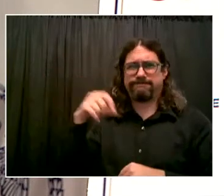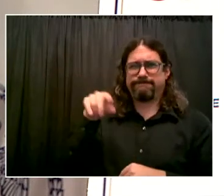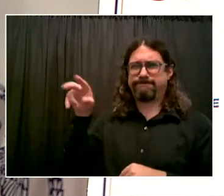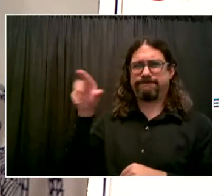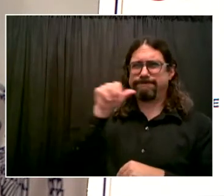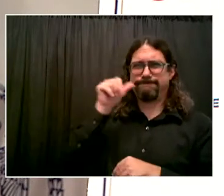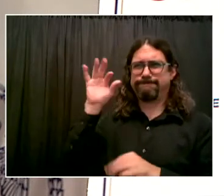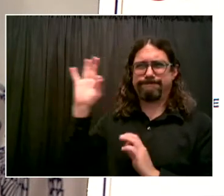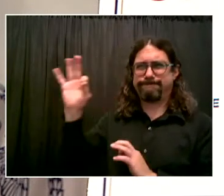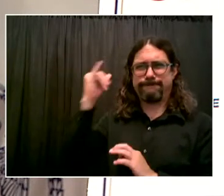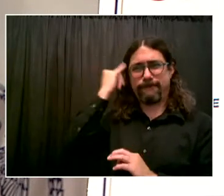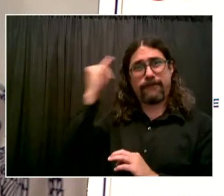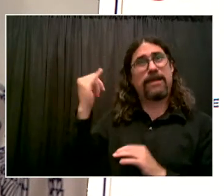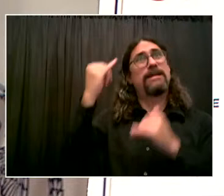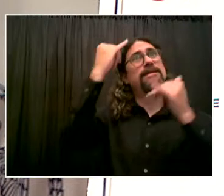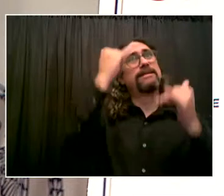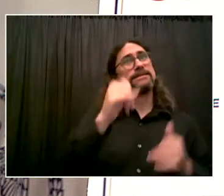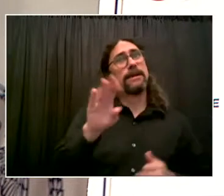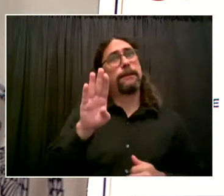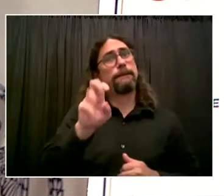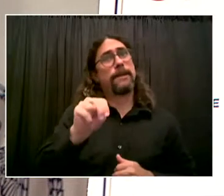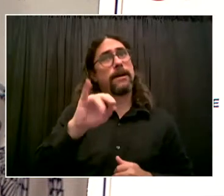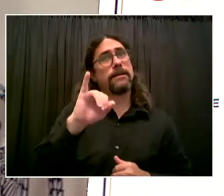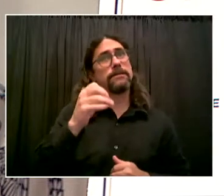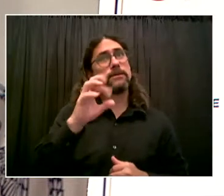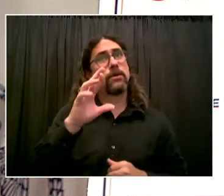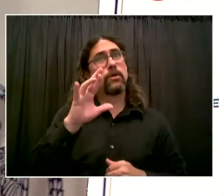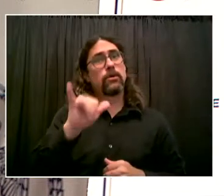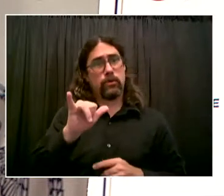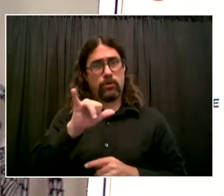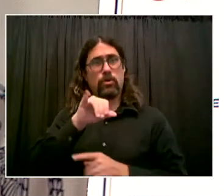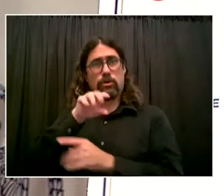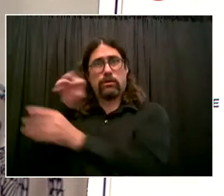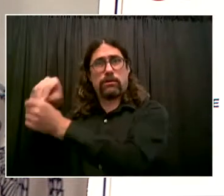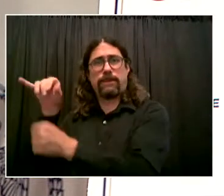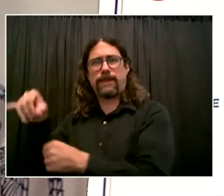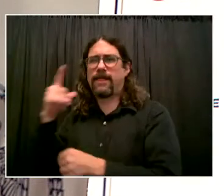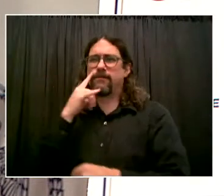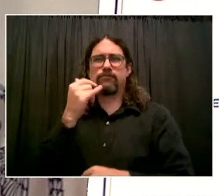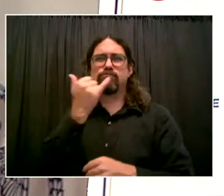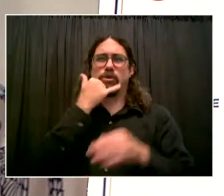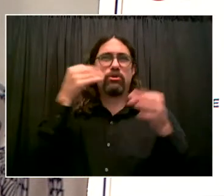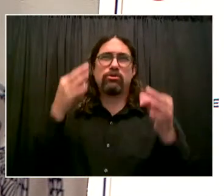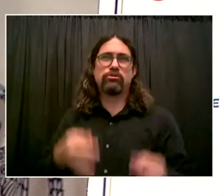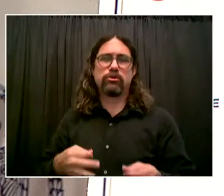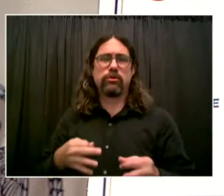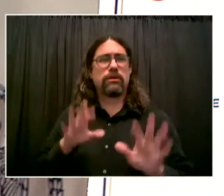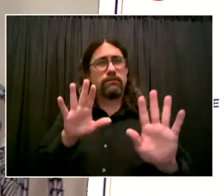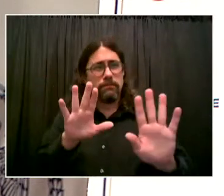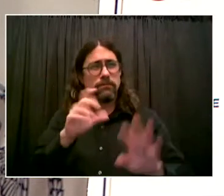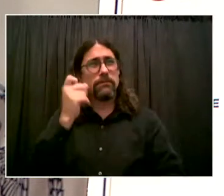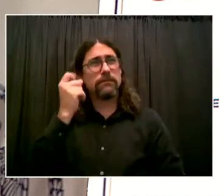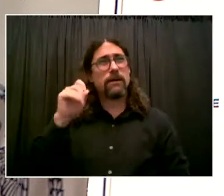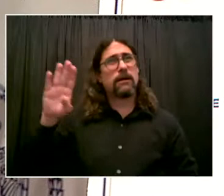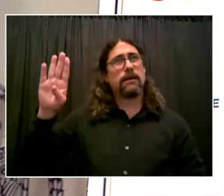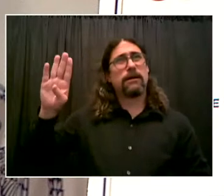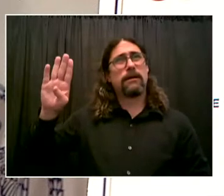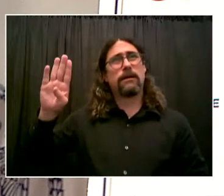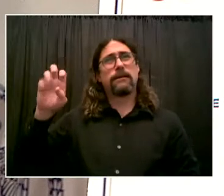DON'T THINK THEY SHOULD BE DOING THAT. THEY HAVE BEEN INVOLVEDAN D